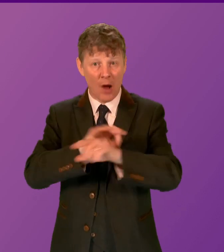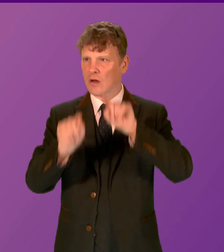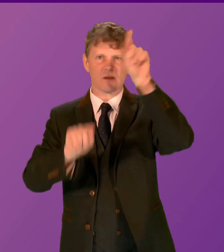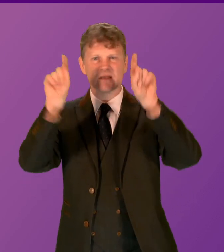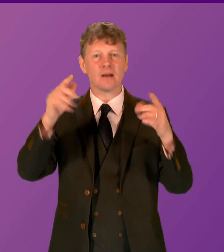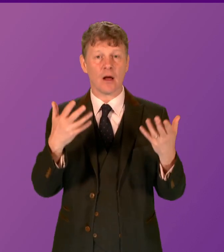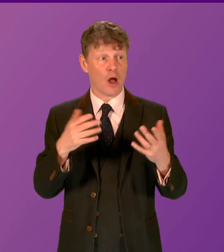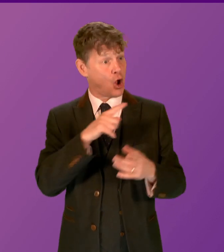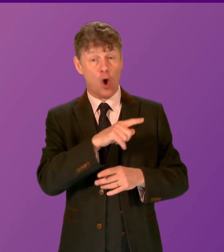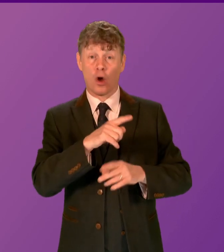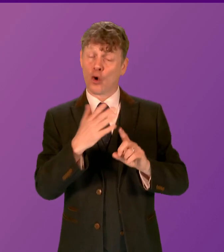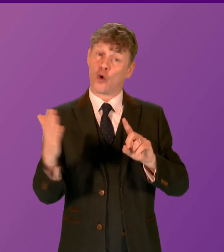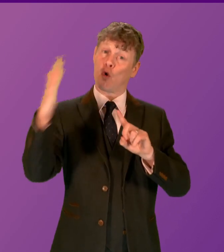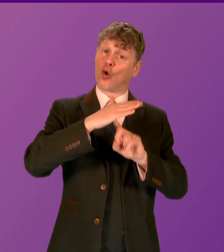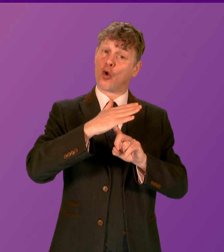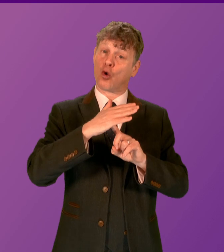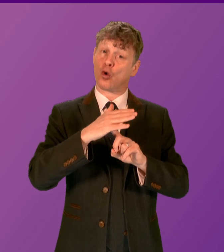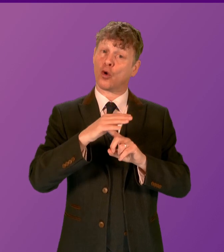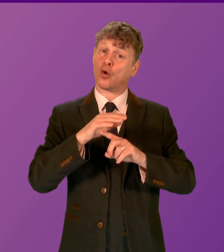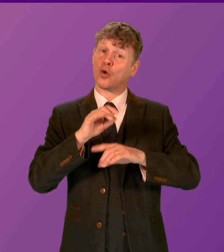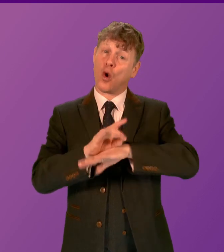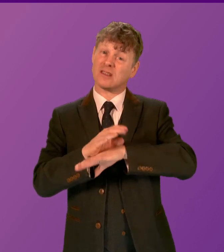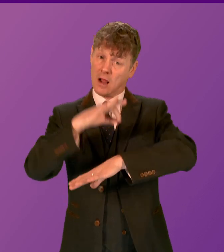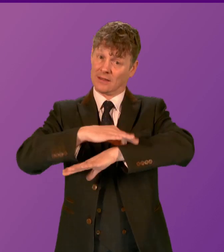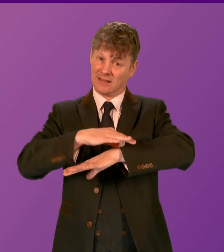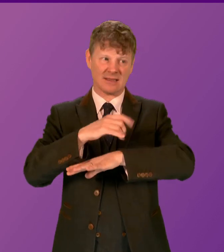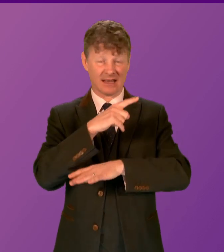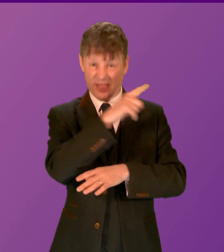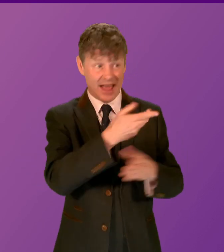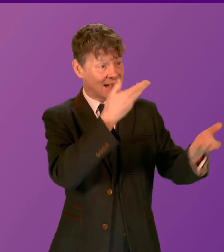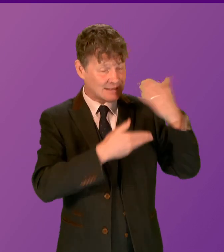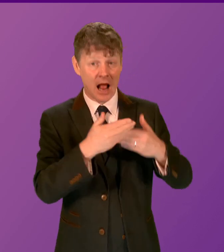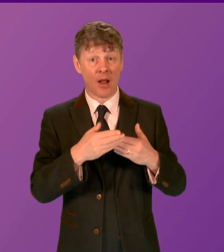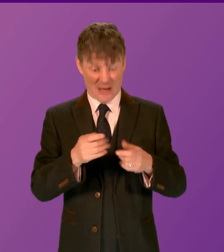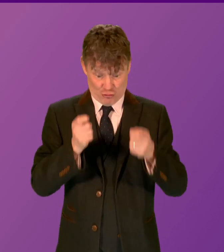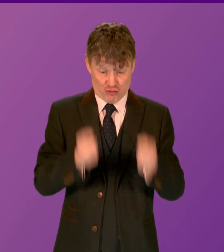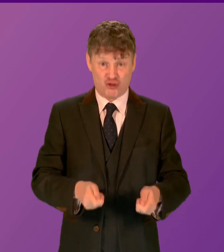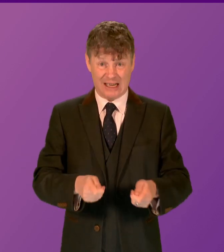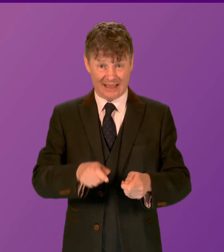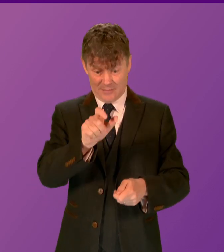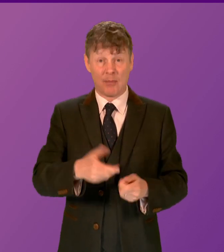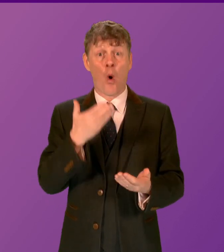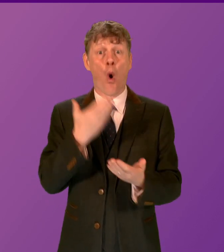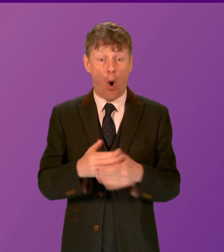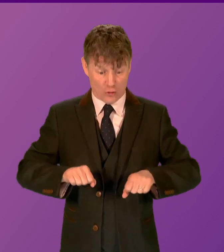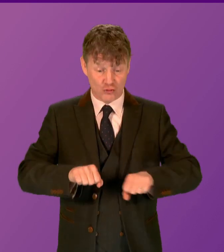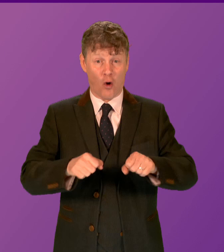Consultants—I repeat, consultants—tell me that patients are being treated on trolleys in corridors when they should be in a bed.